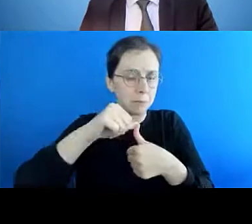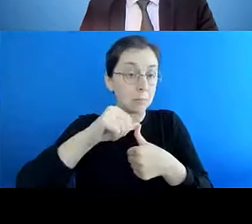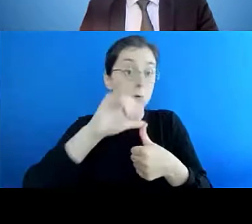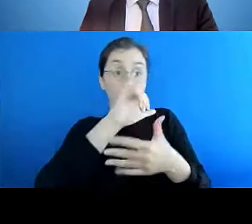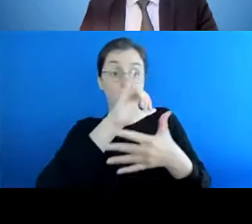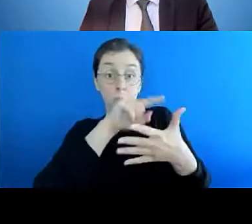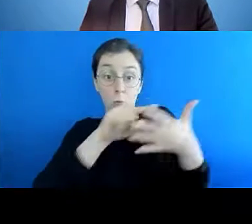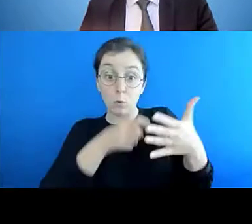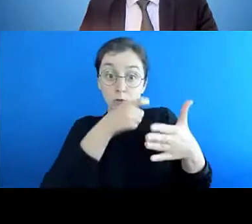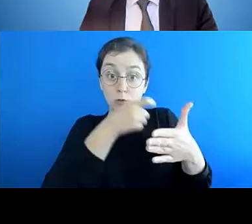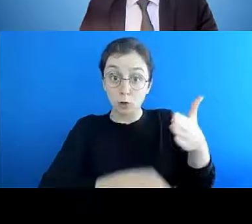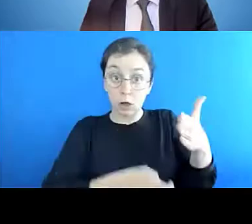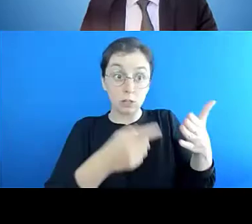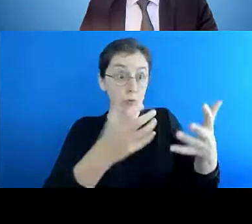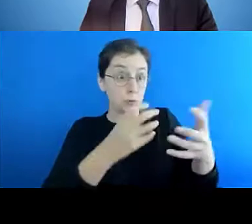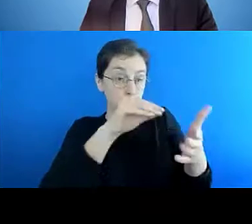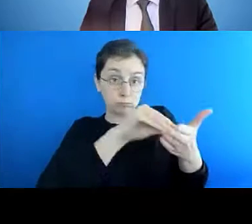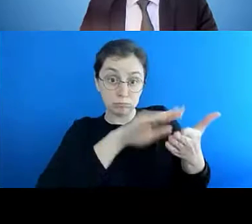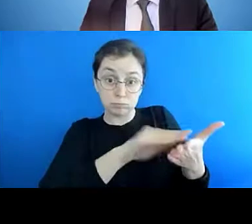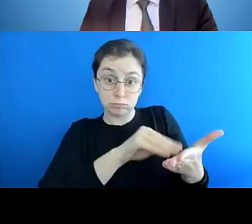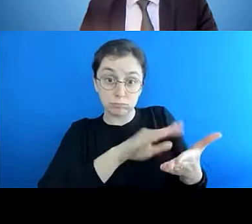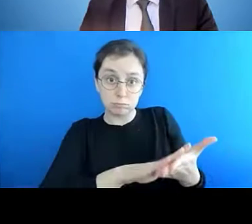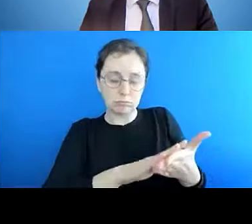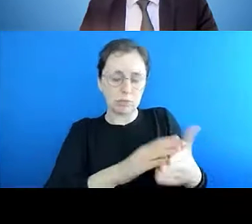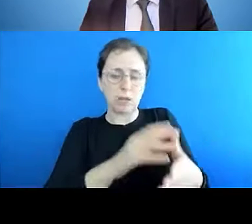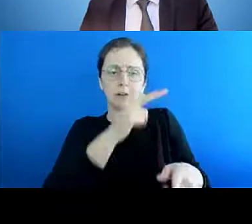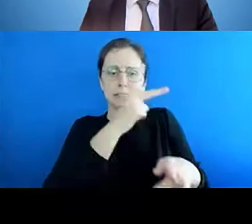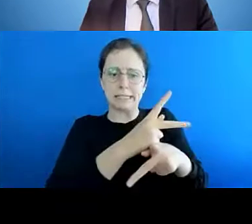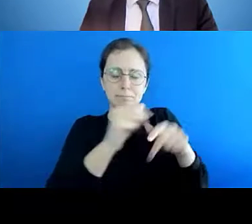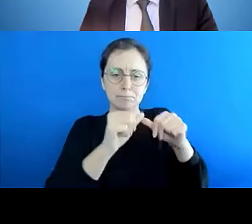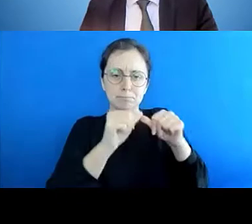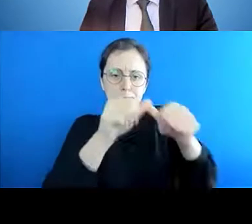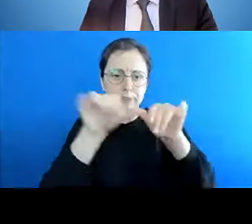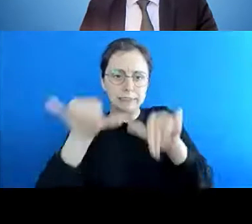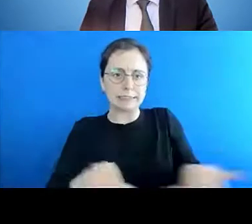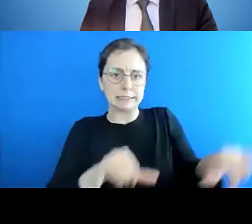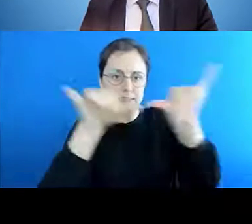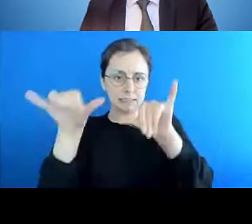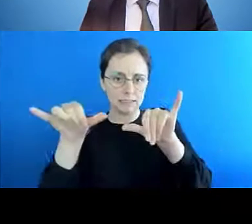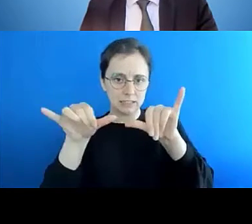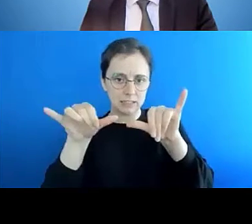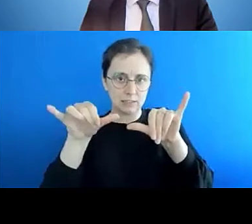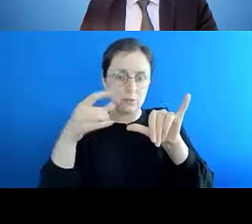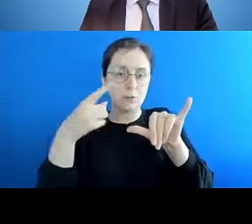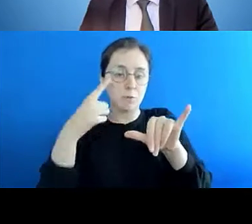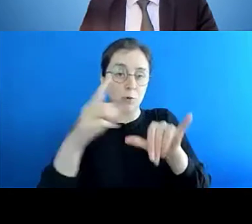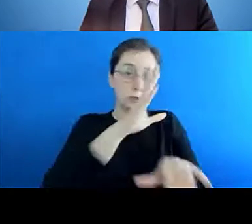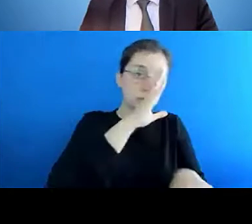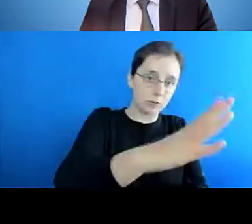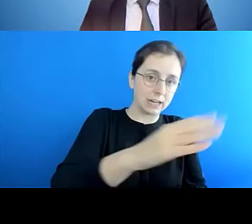you just need to be consistent in how your applying direct and indirect costs throughout your budget